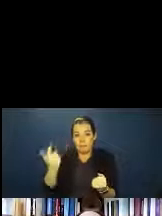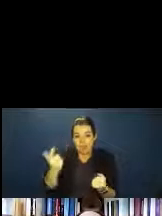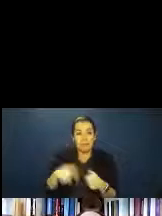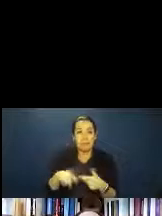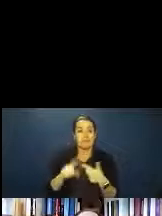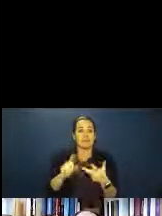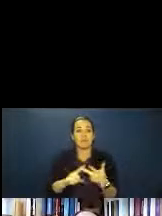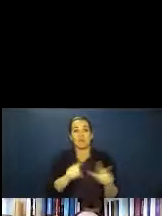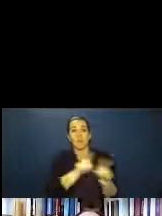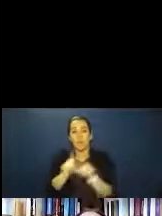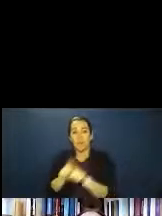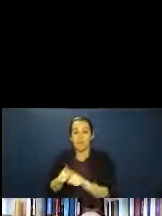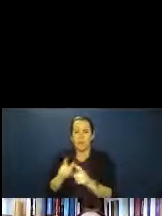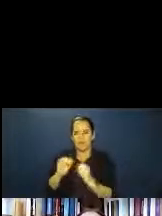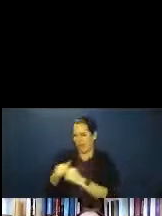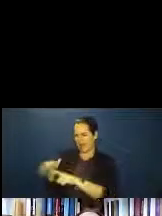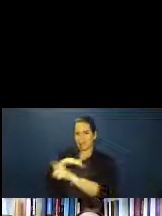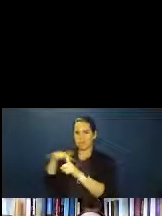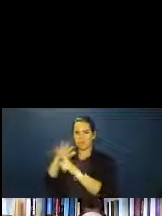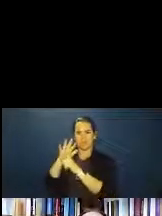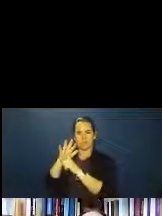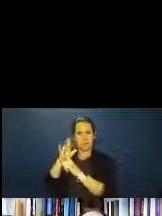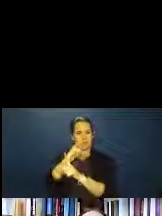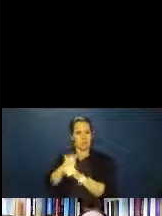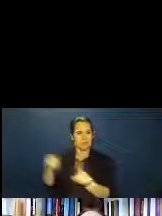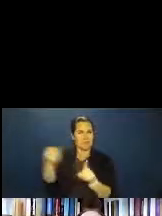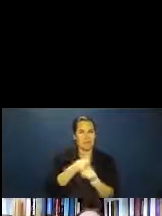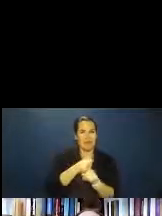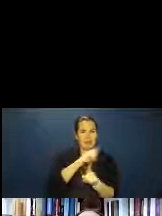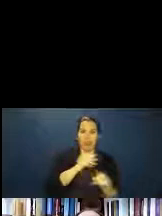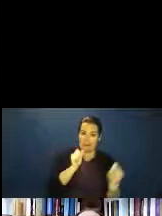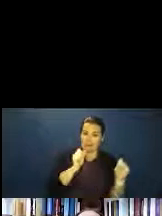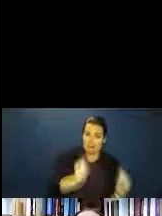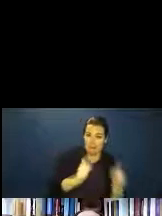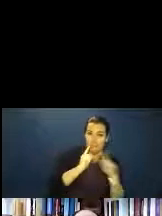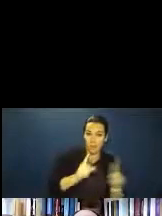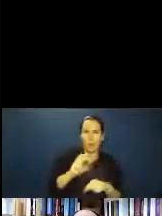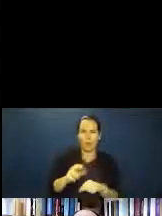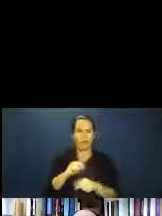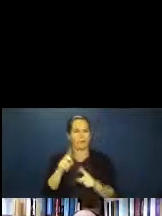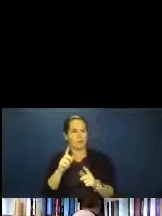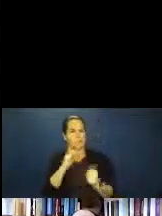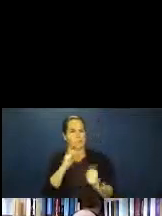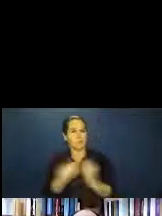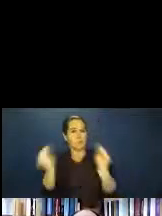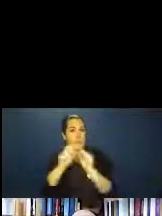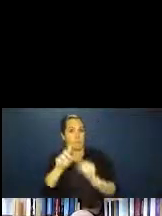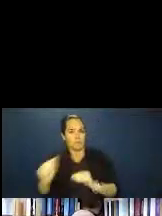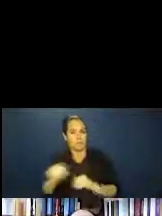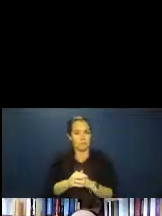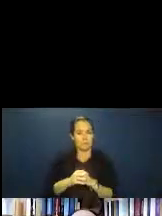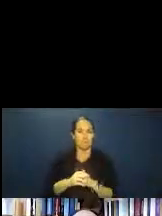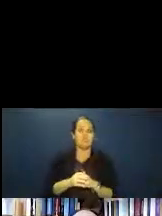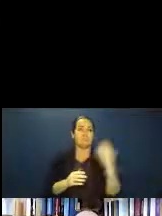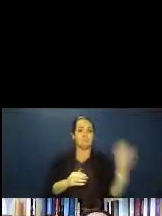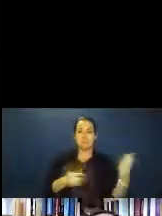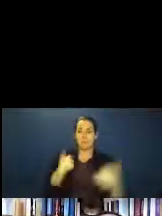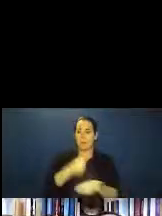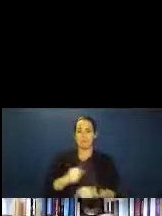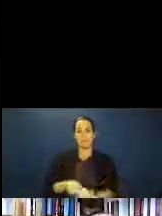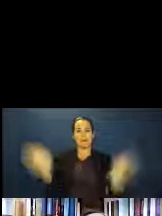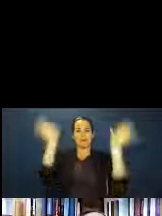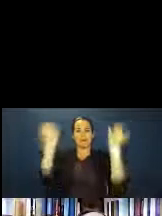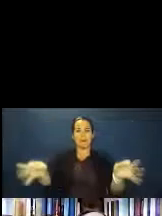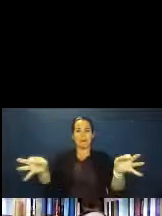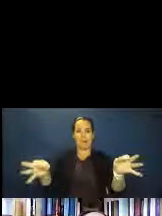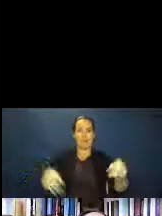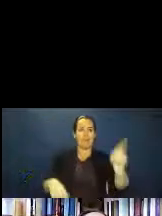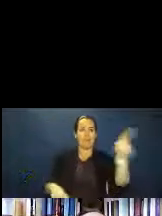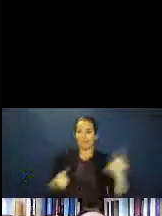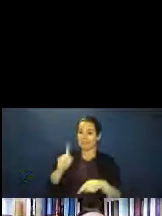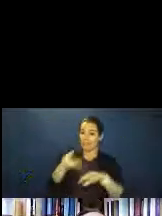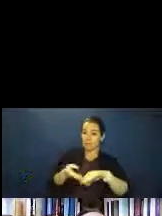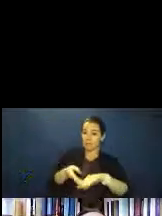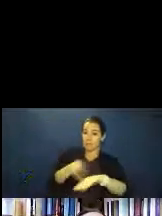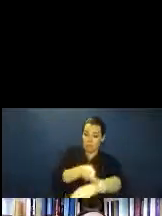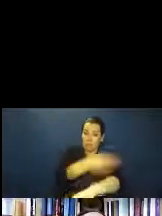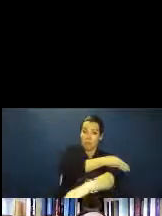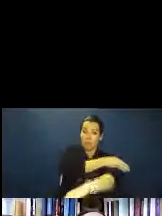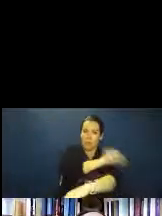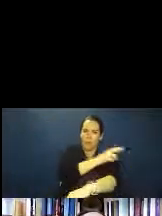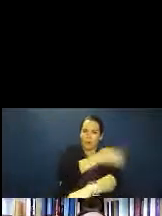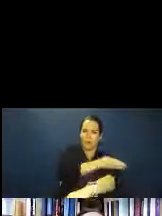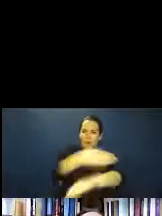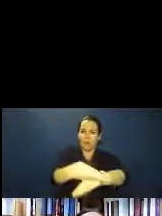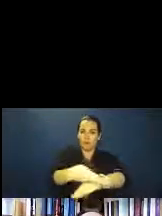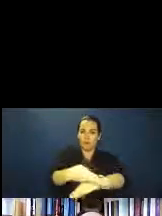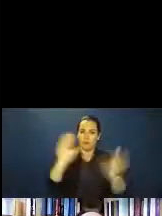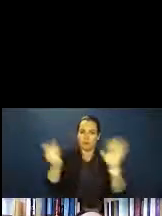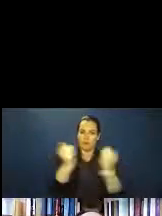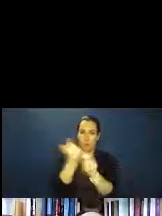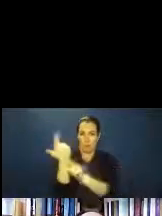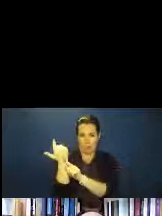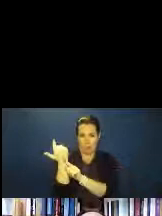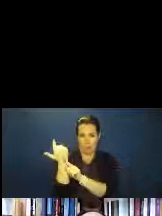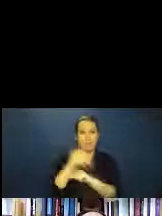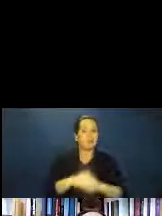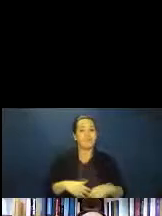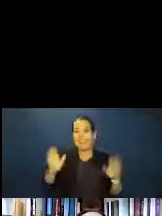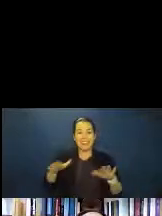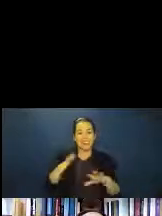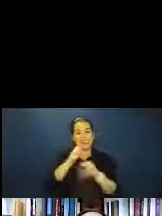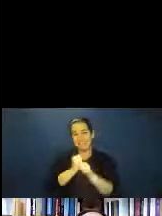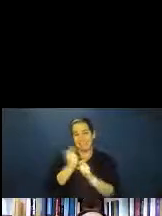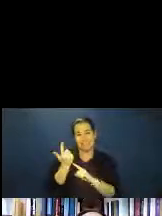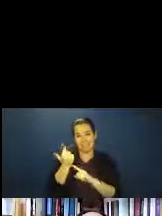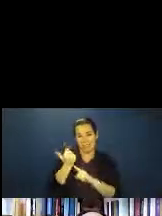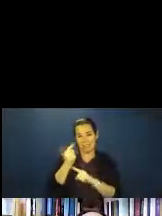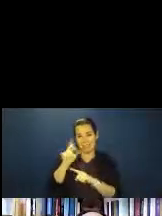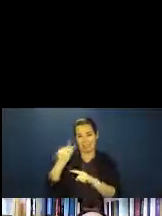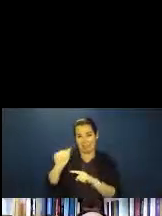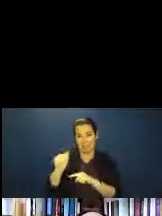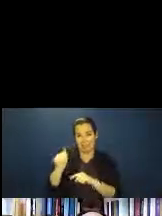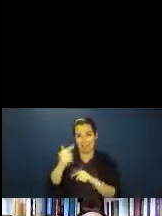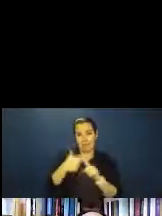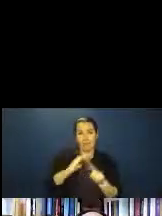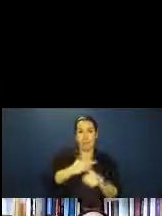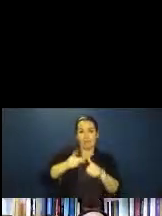ensure a presence for people with disabilities in the context of social and economic progress. We're going to be tracking year-to-year key indicators relating to the size of the population with disabilities, the economic wellbeing, and overall wellbeing of people with disabilities,